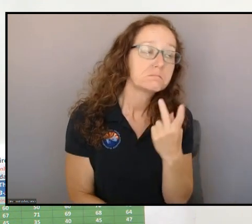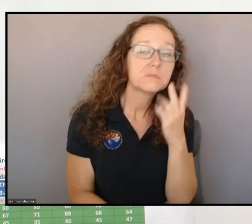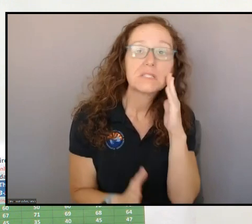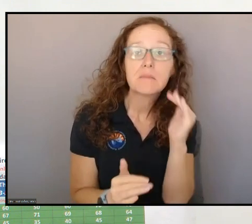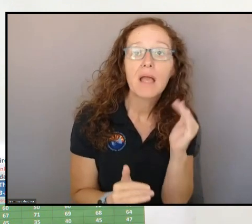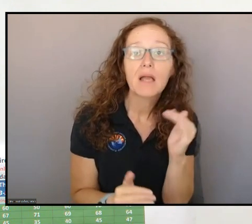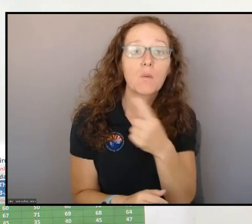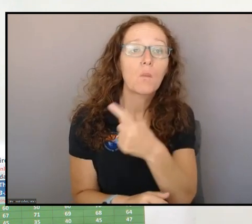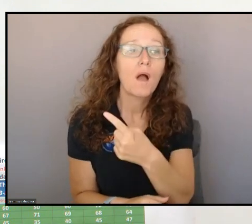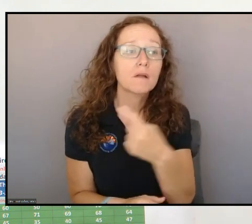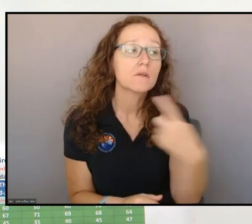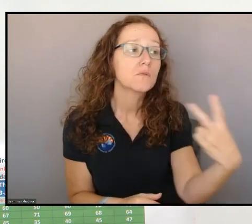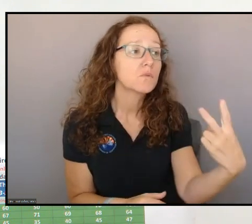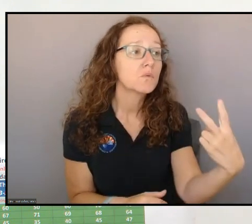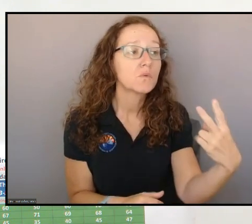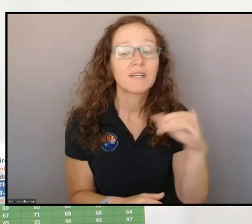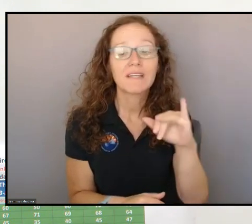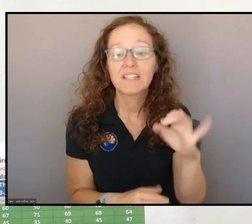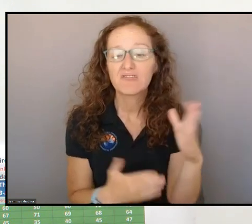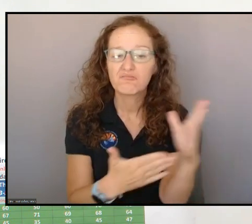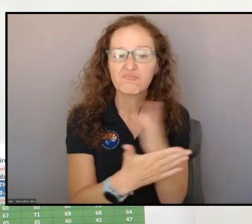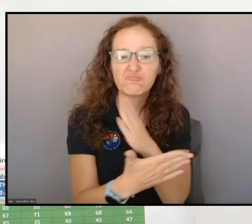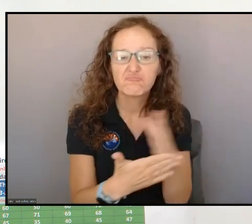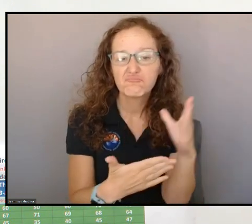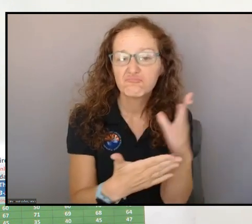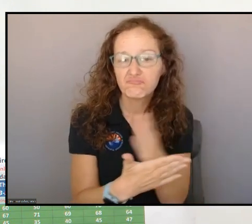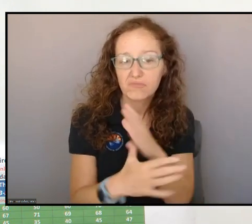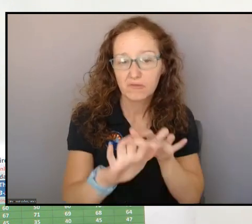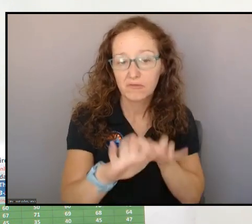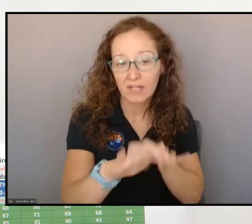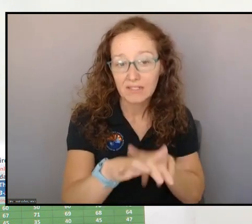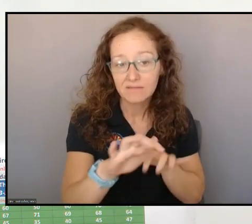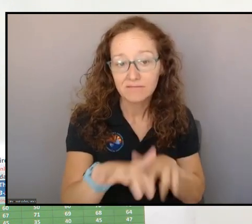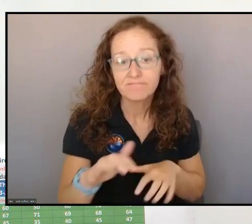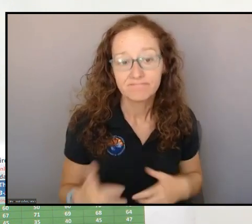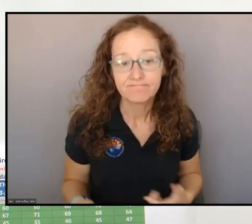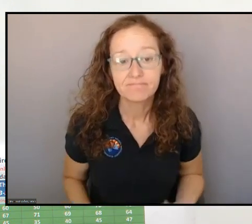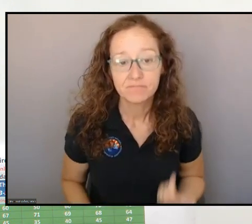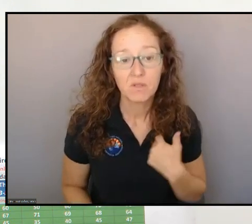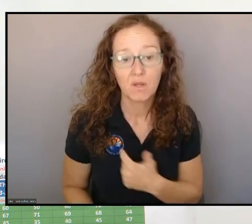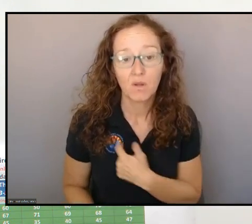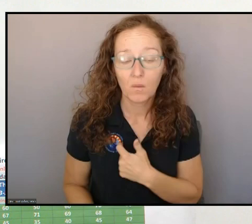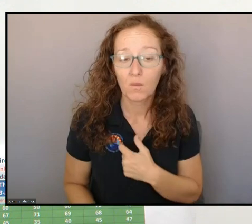potentially in that region there. So, something we're watching but that's the area that has definitely been